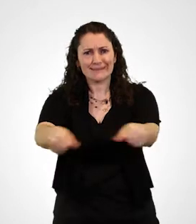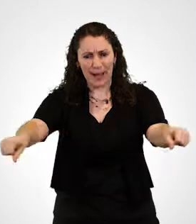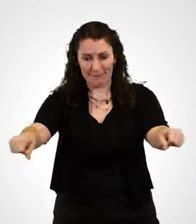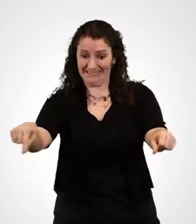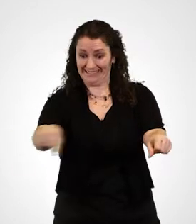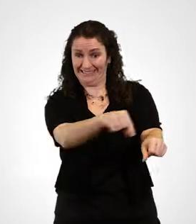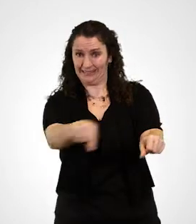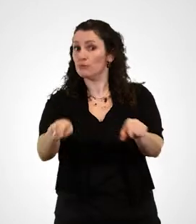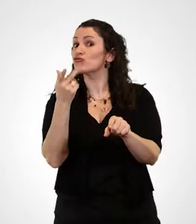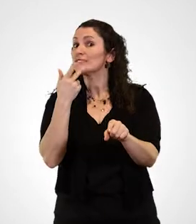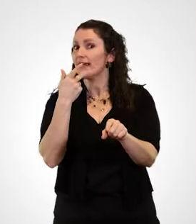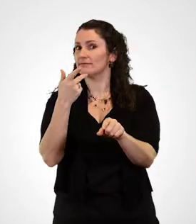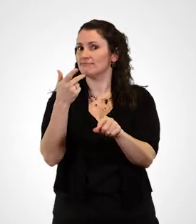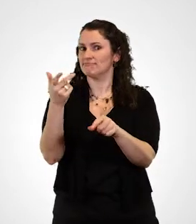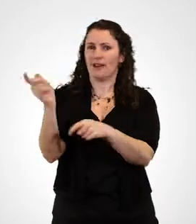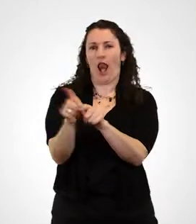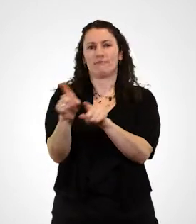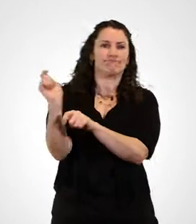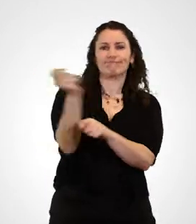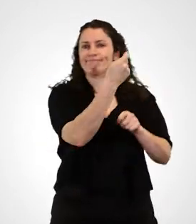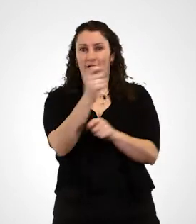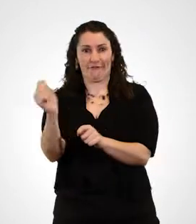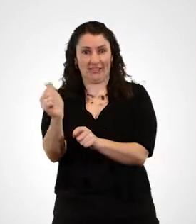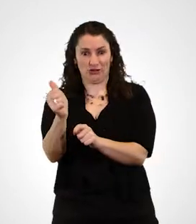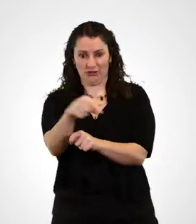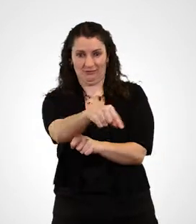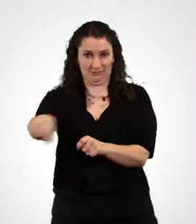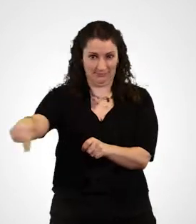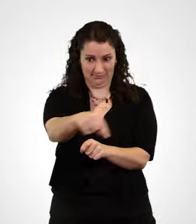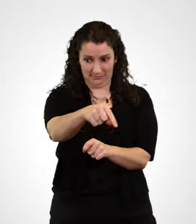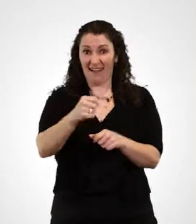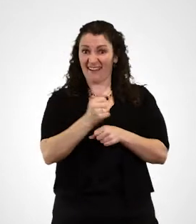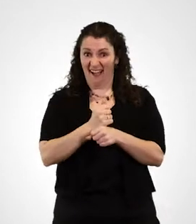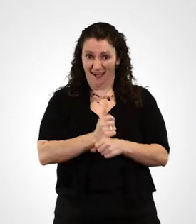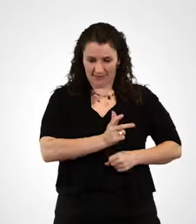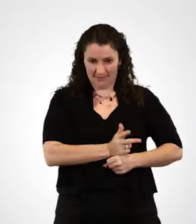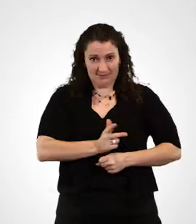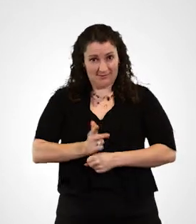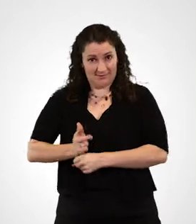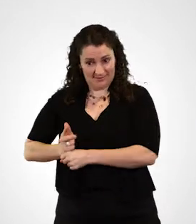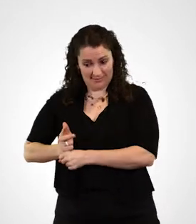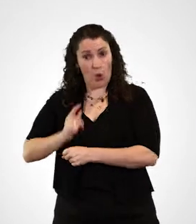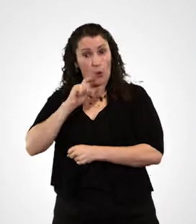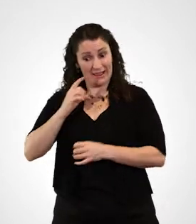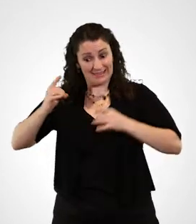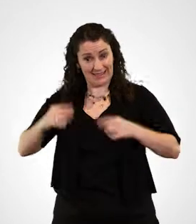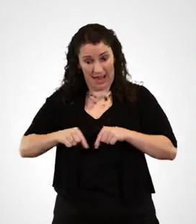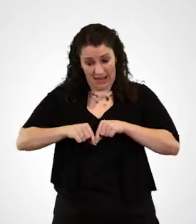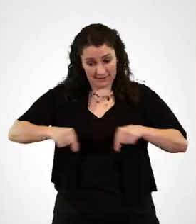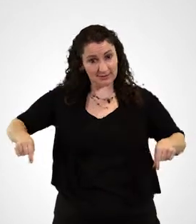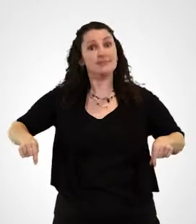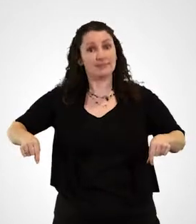and she said, "Put your cars here. This is where the race will start."